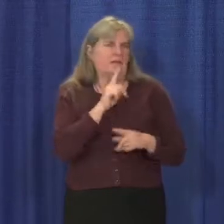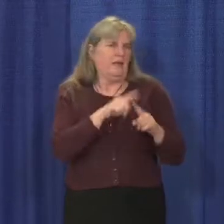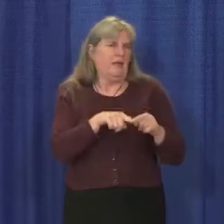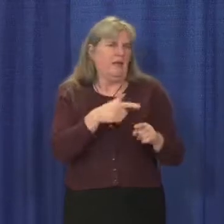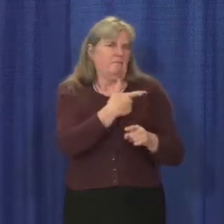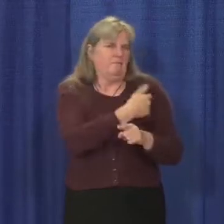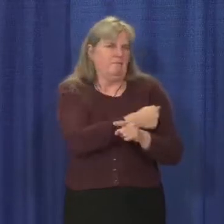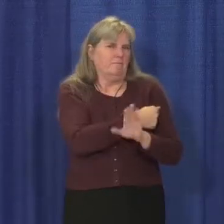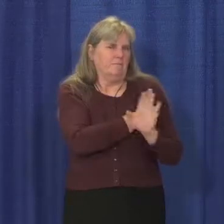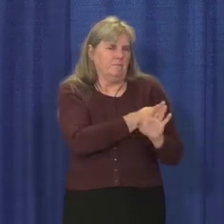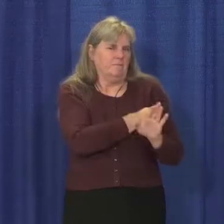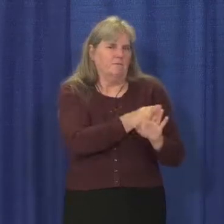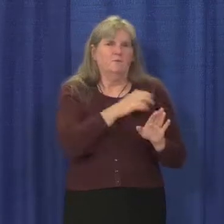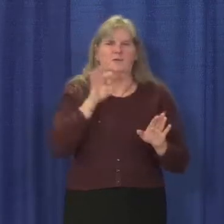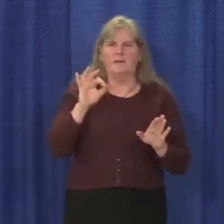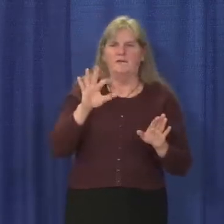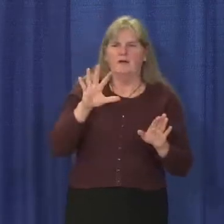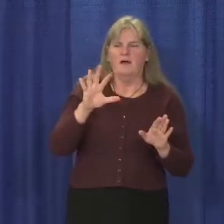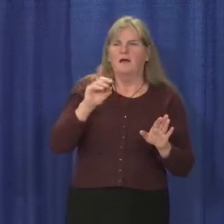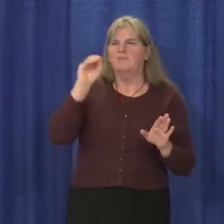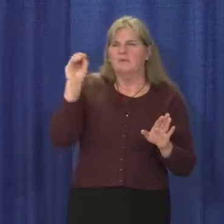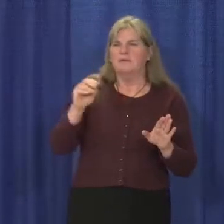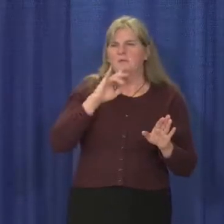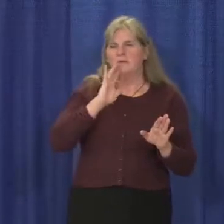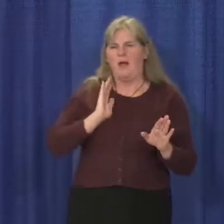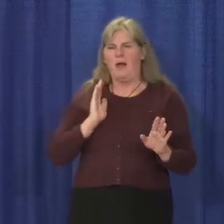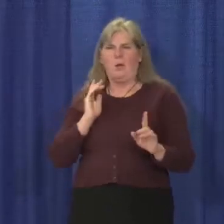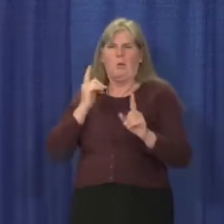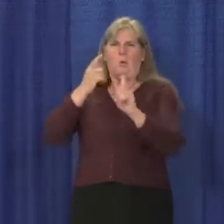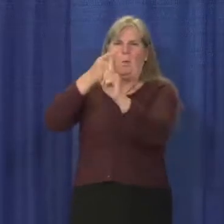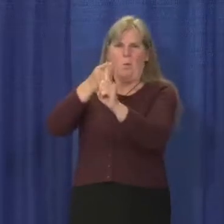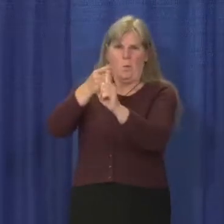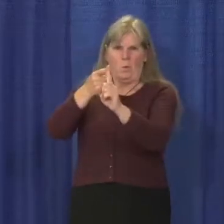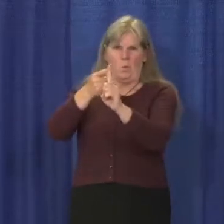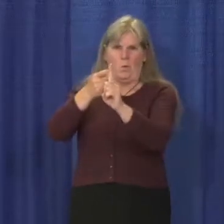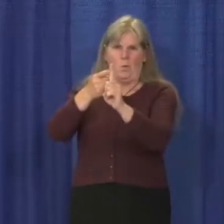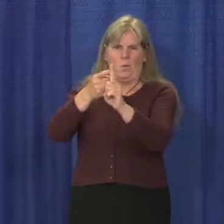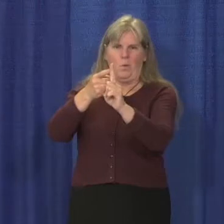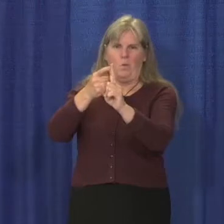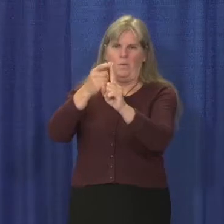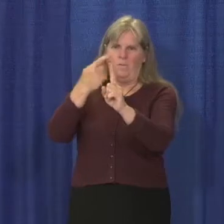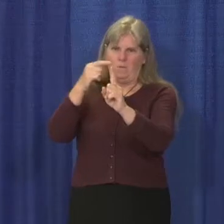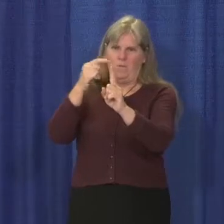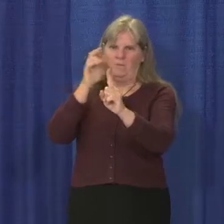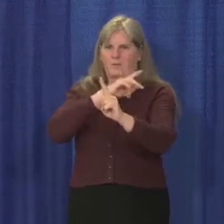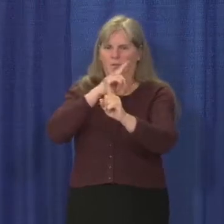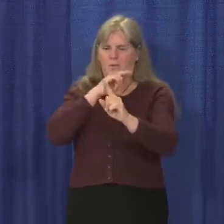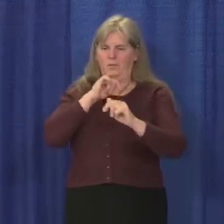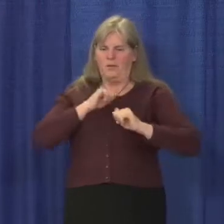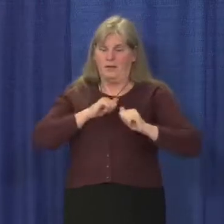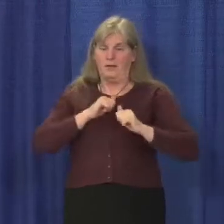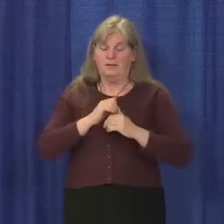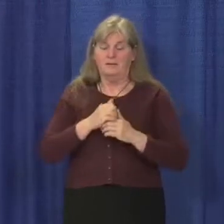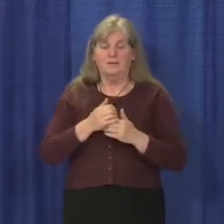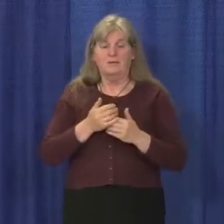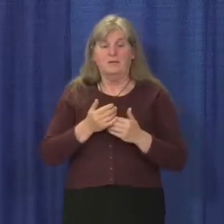vaccinated so 95 percent is the goal of all those that are hesitant. What you will see in Yukon and